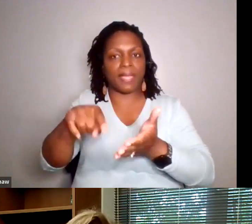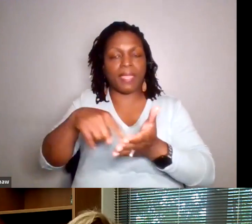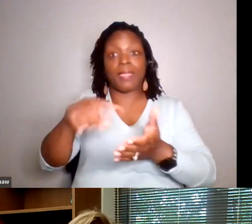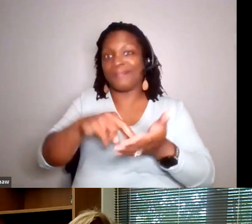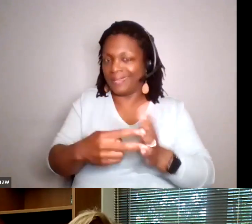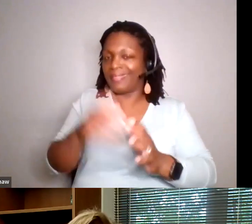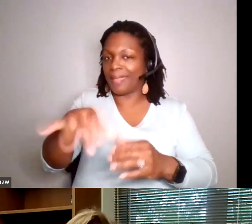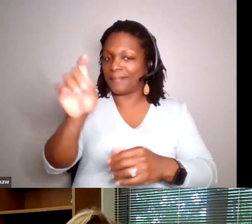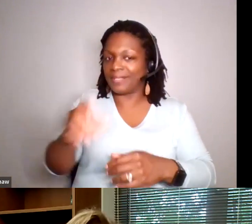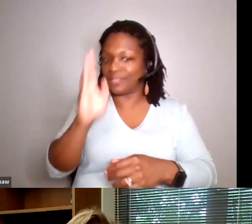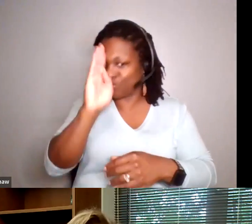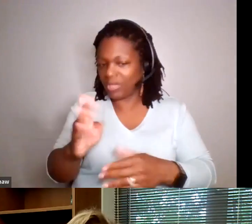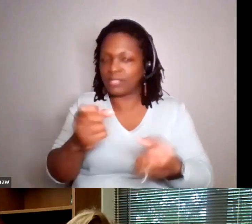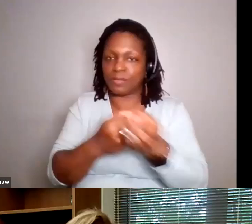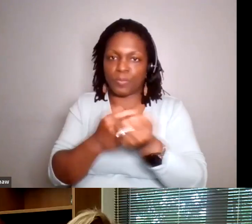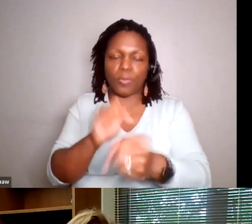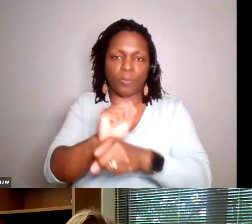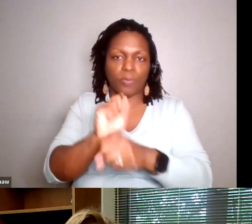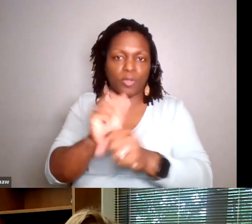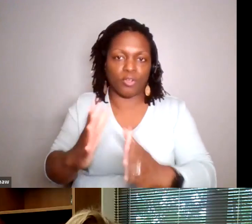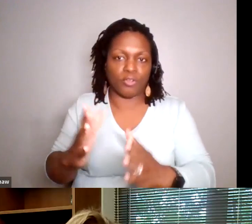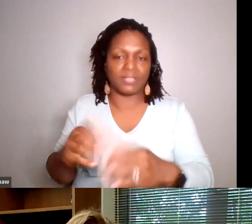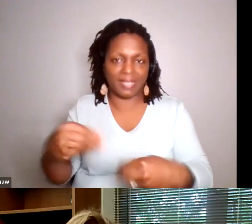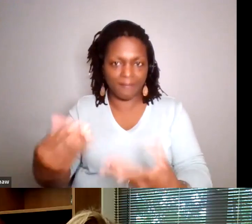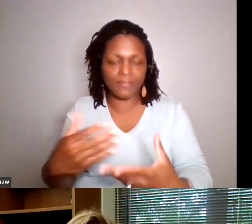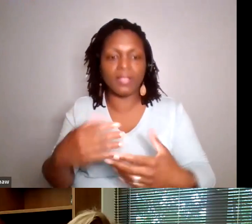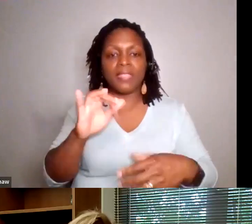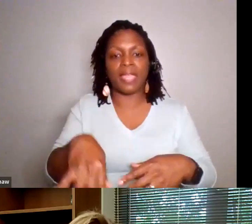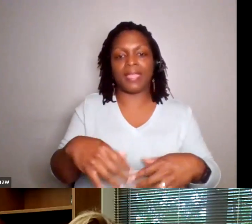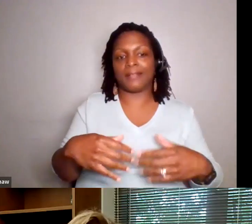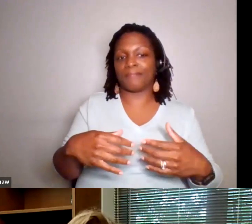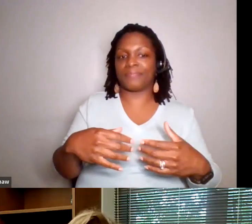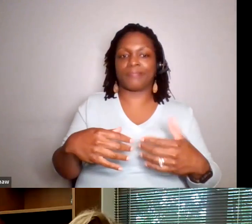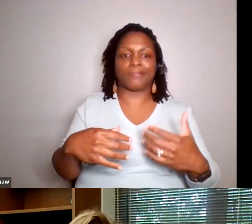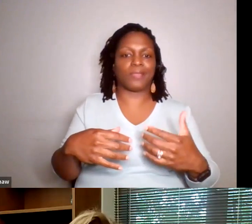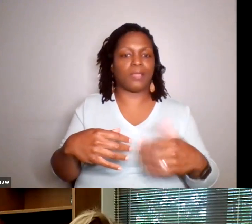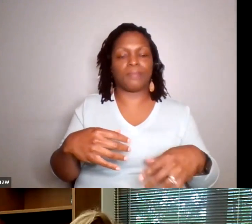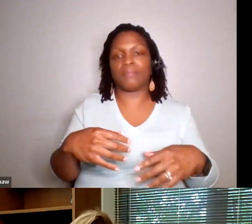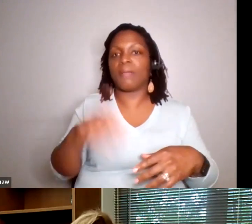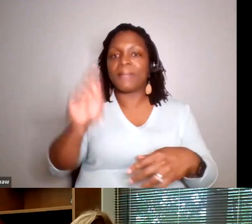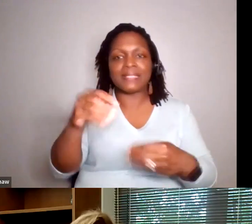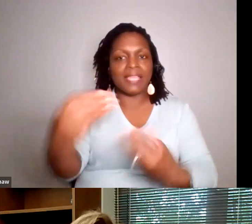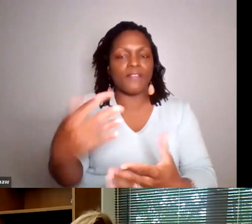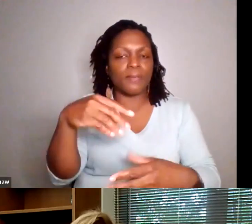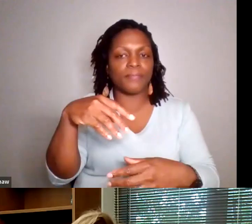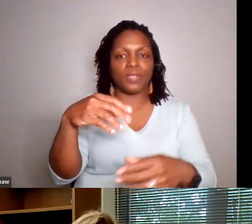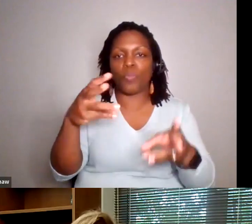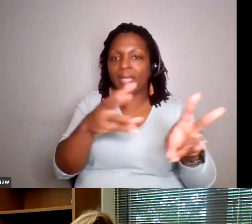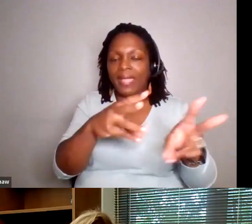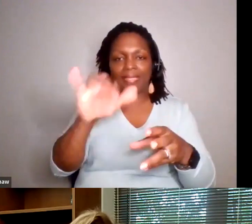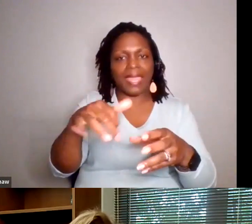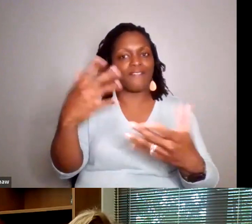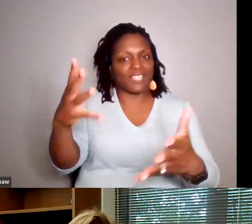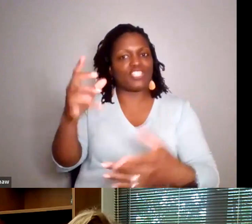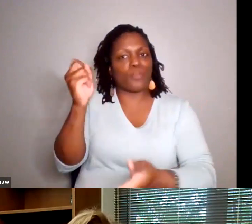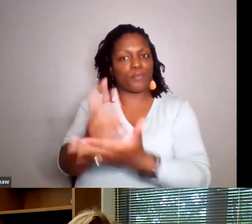And so we're given some approved ways whether that's sick pay or benefits of some kind, and we'll have a list of things that we've already pre-approved.